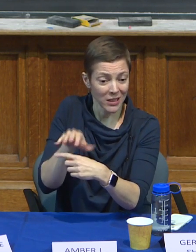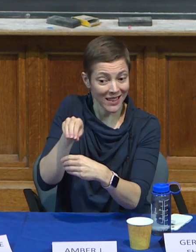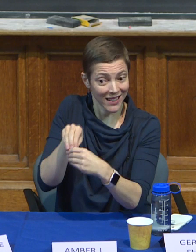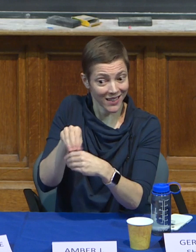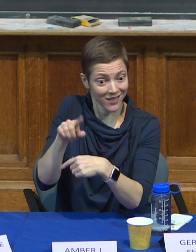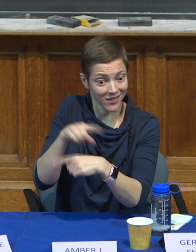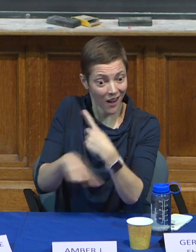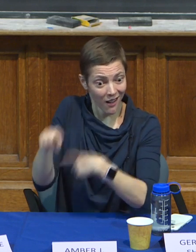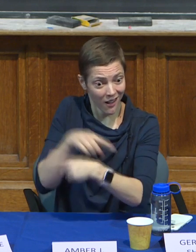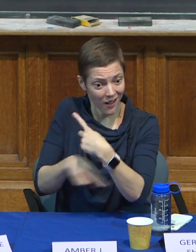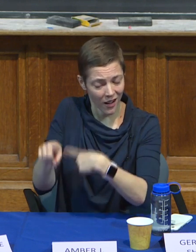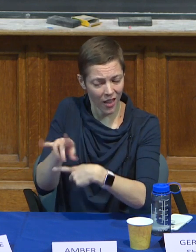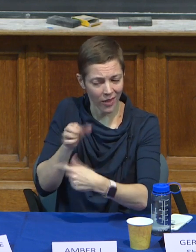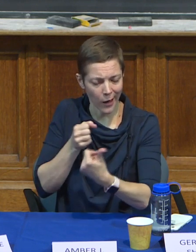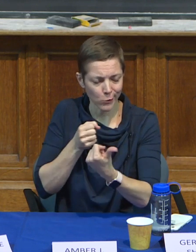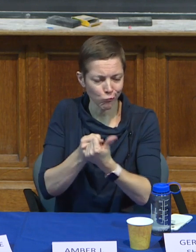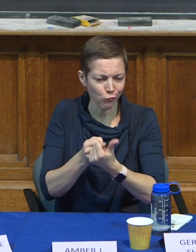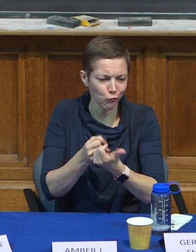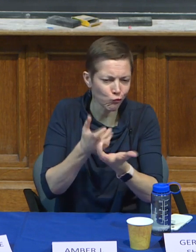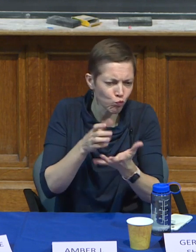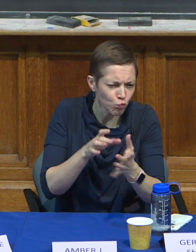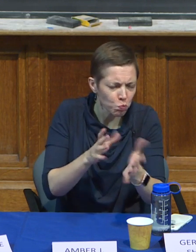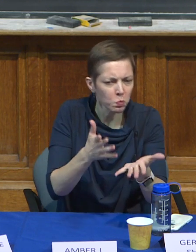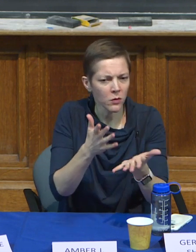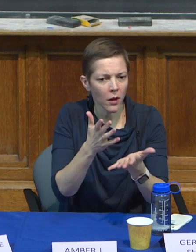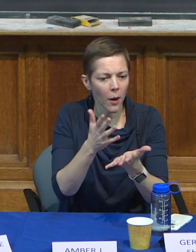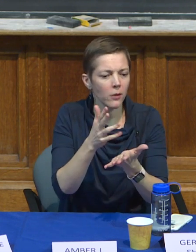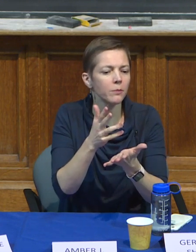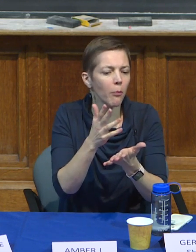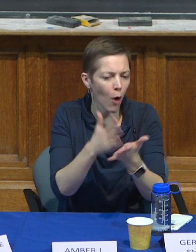may capitalize on the phonology of their Sign Language